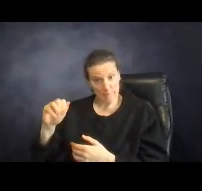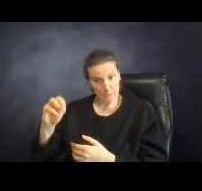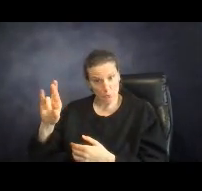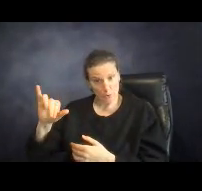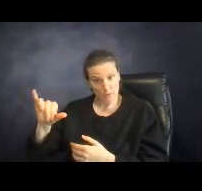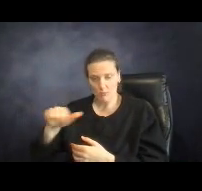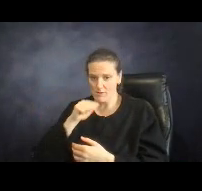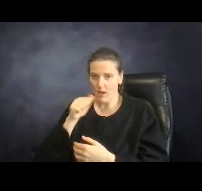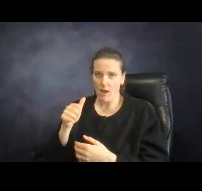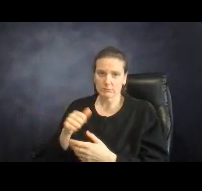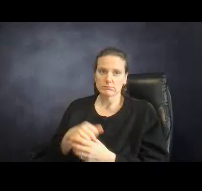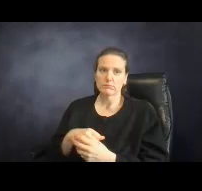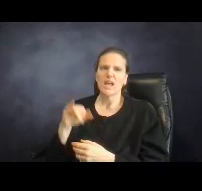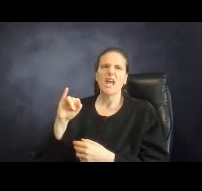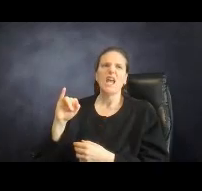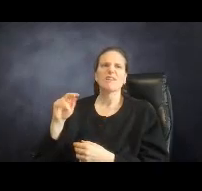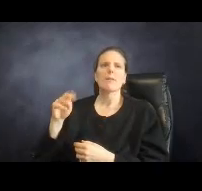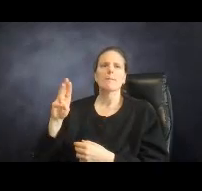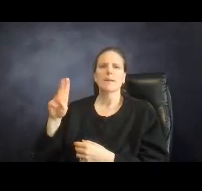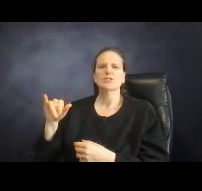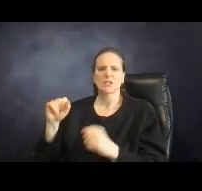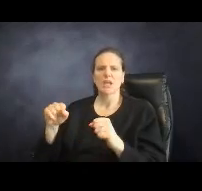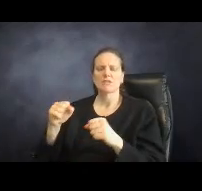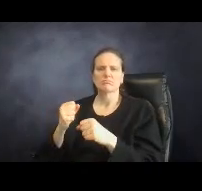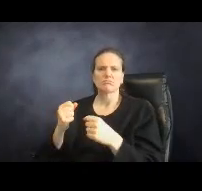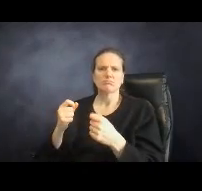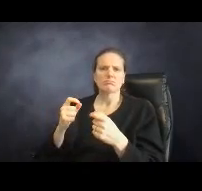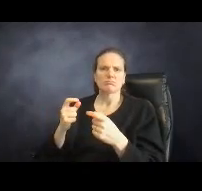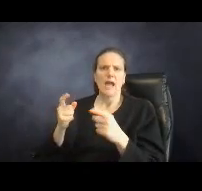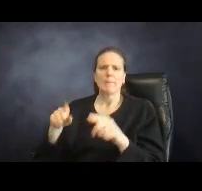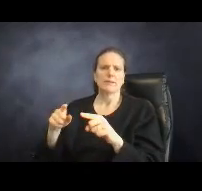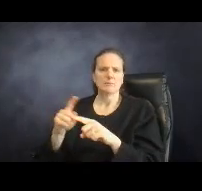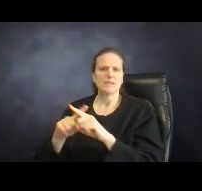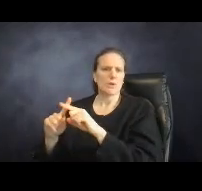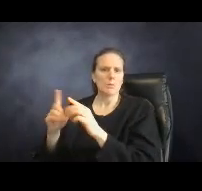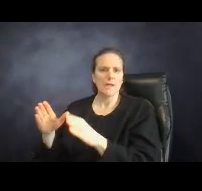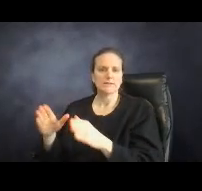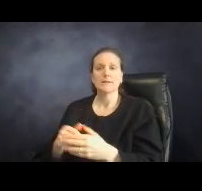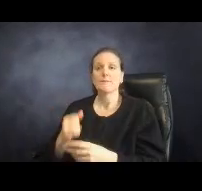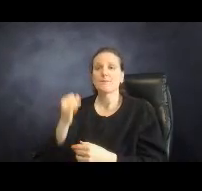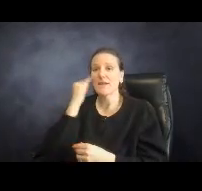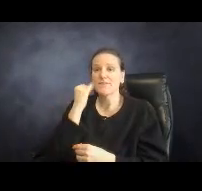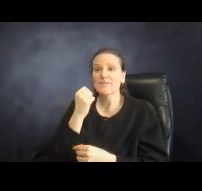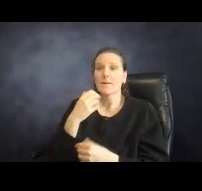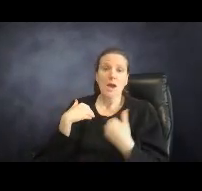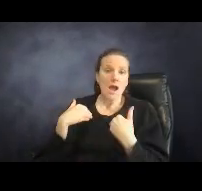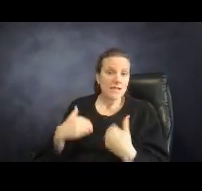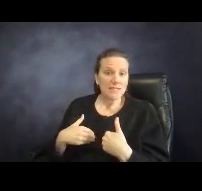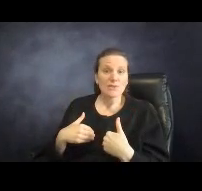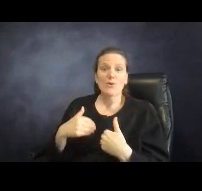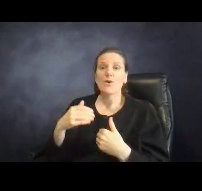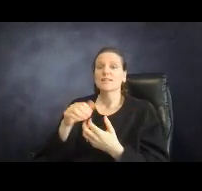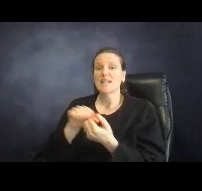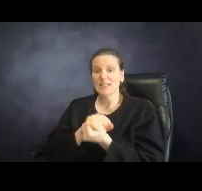And inflammation can manifest in lots of different ways if your body or digestive capacity can actually process the food.